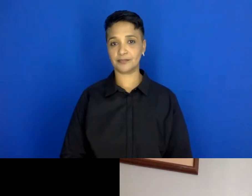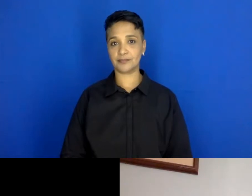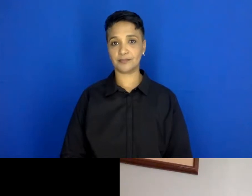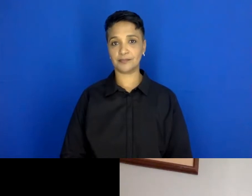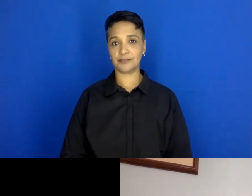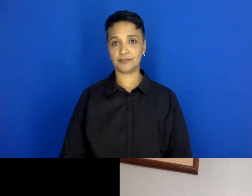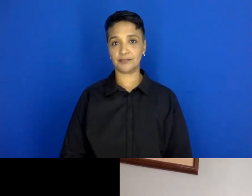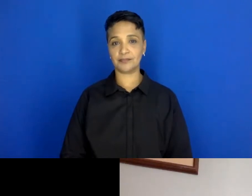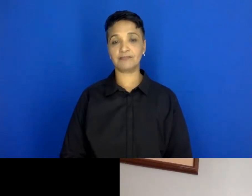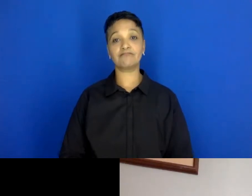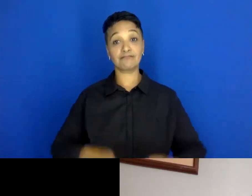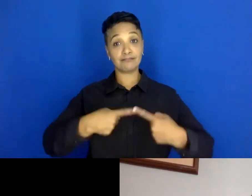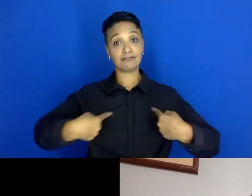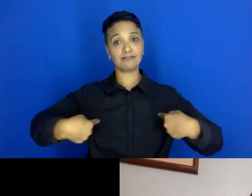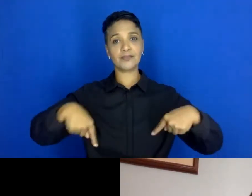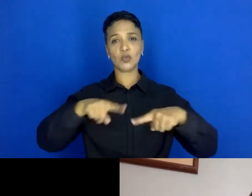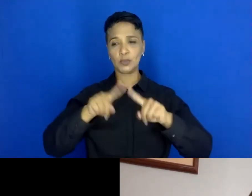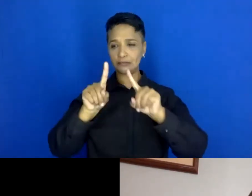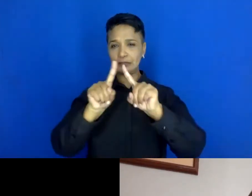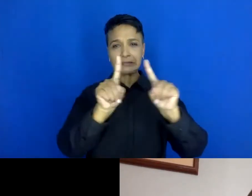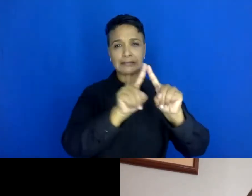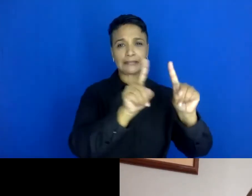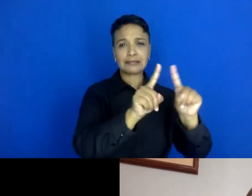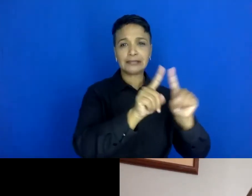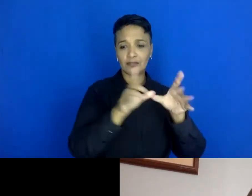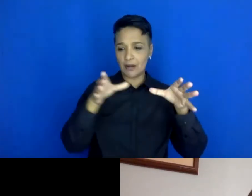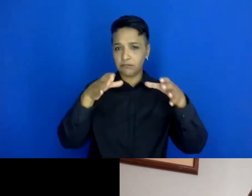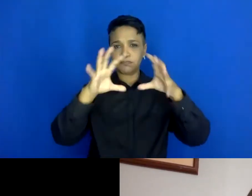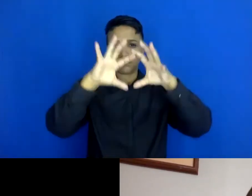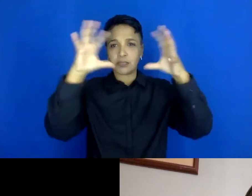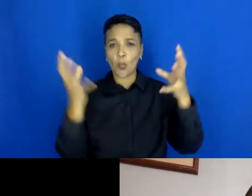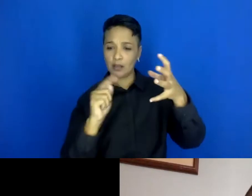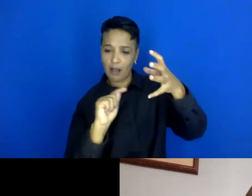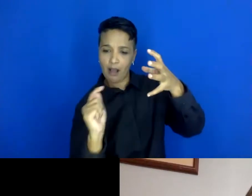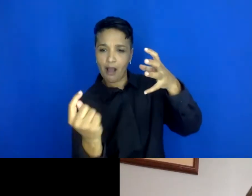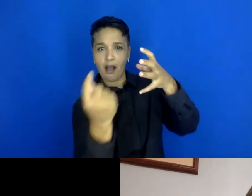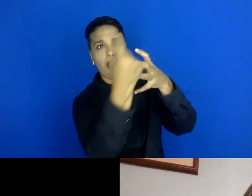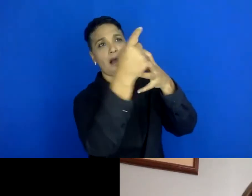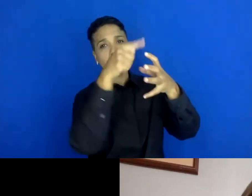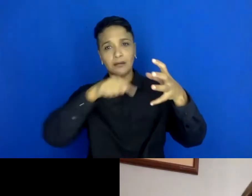with disabilities across the world